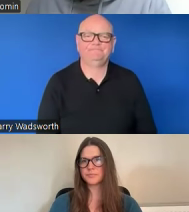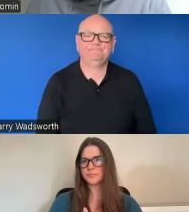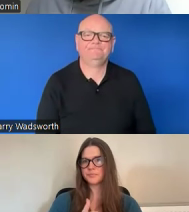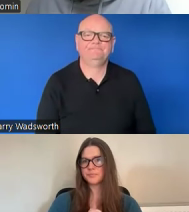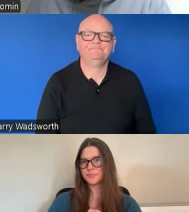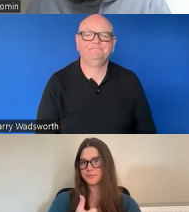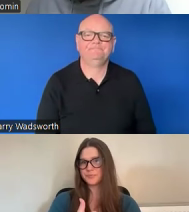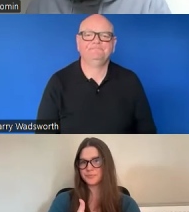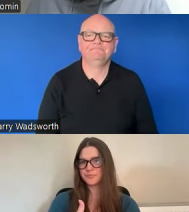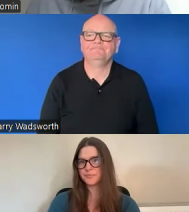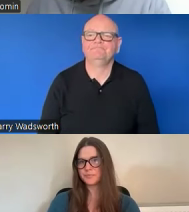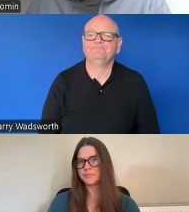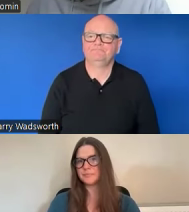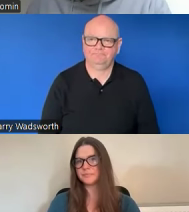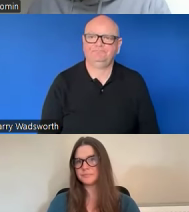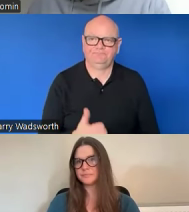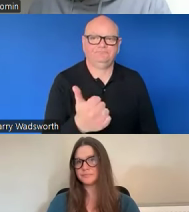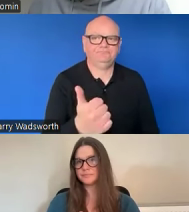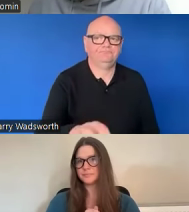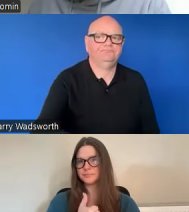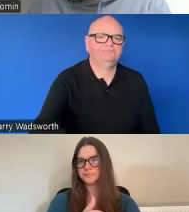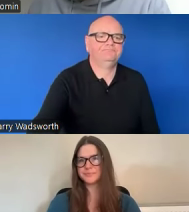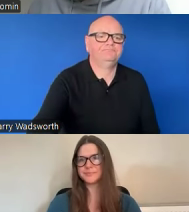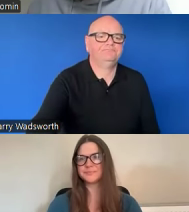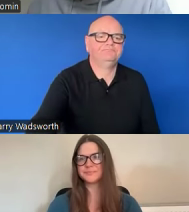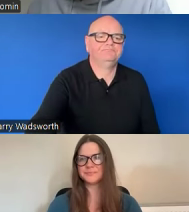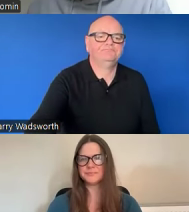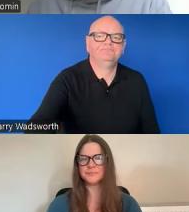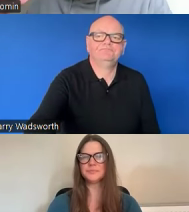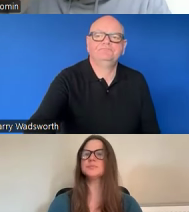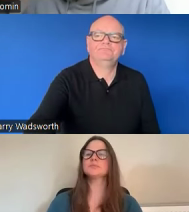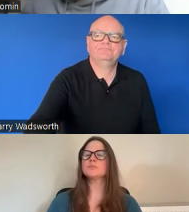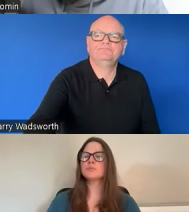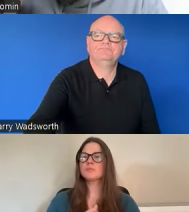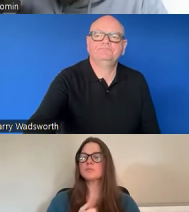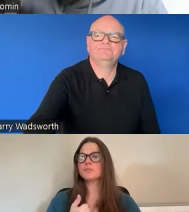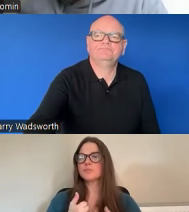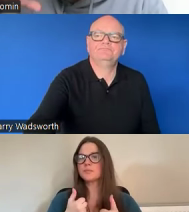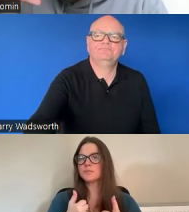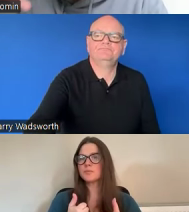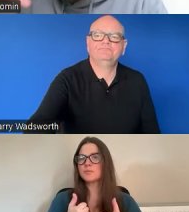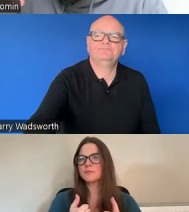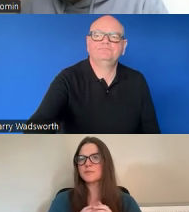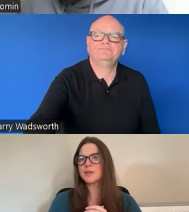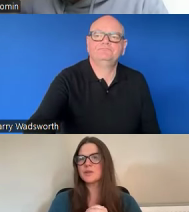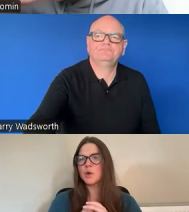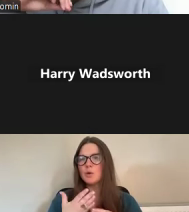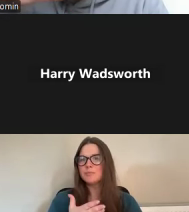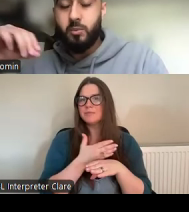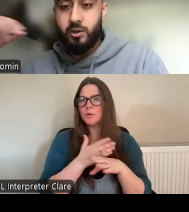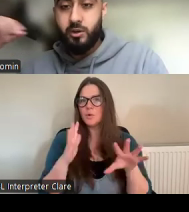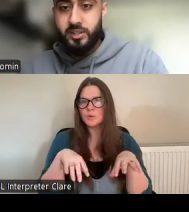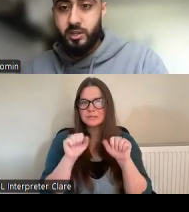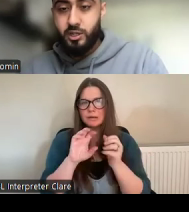Before that, before we actually start building our campaign, the key thing we want to start looking at is keyword research.